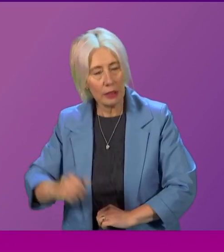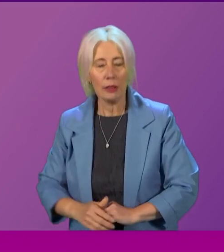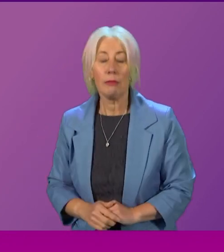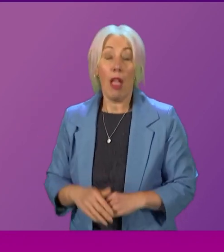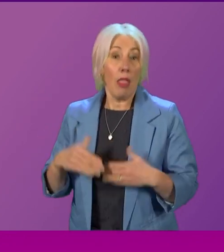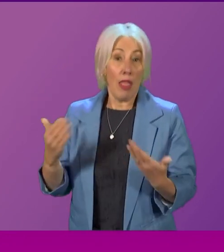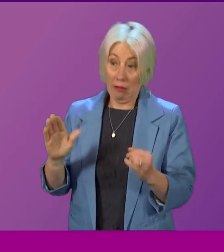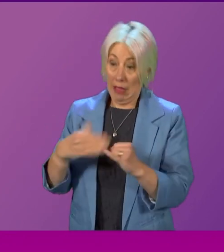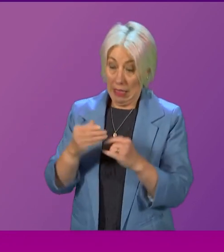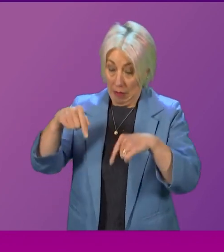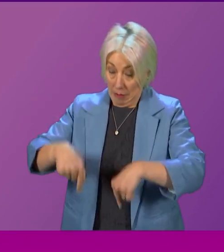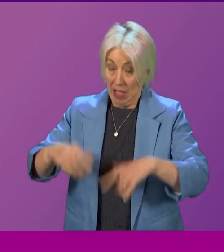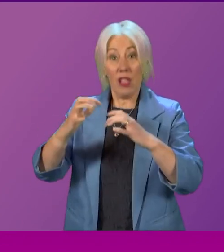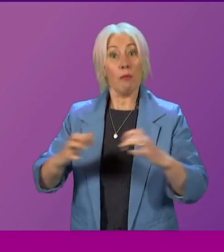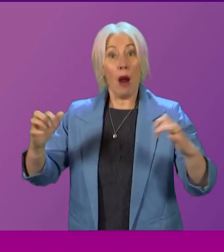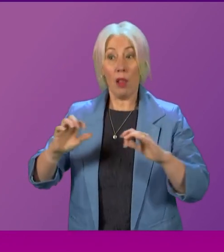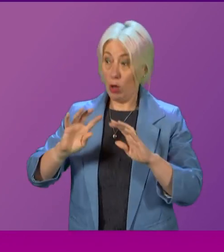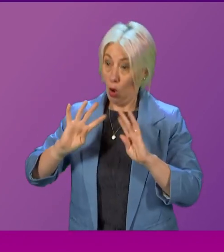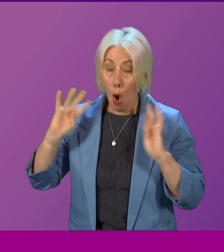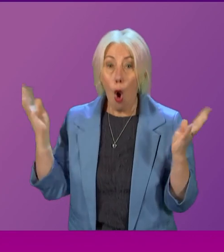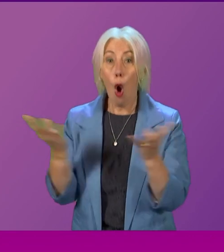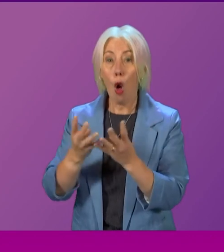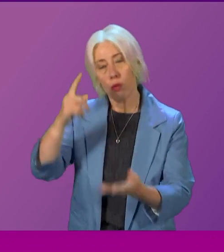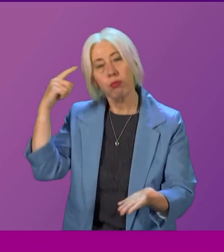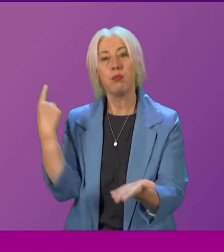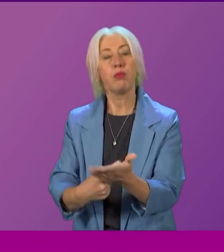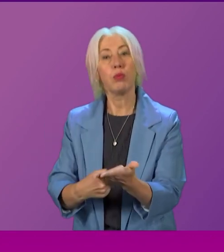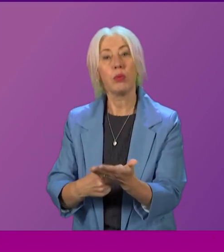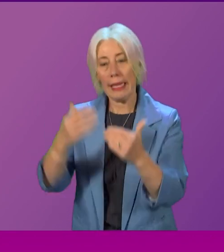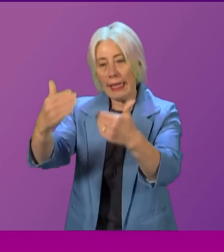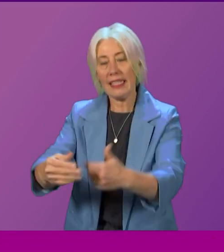it will be for the Parliament as a whole to reach decisions at stage 3, which we will